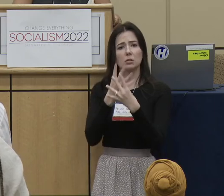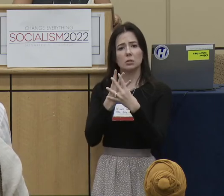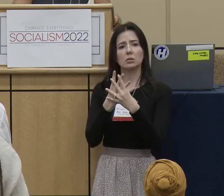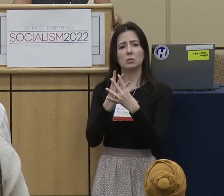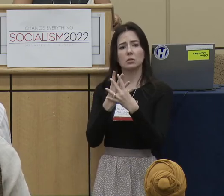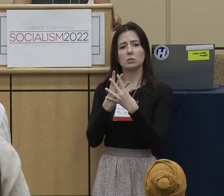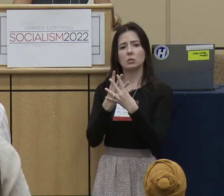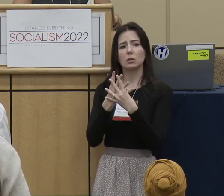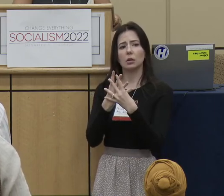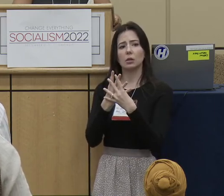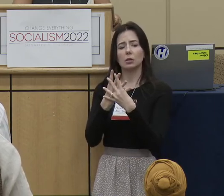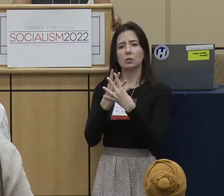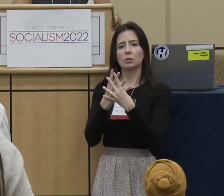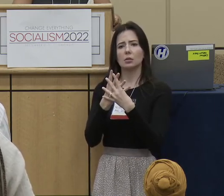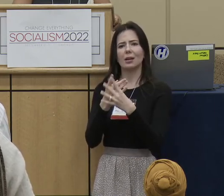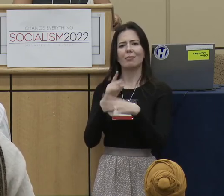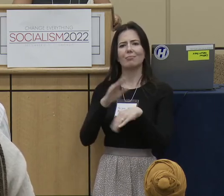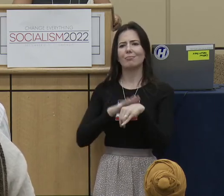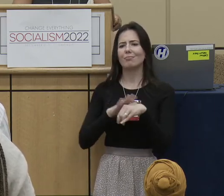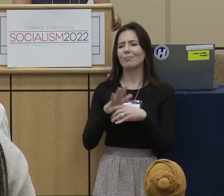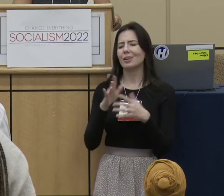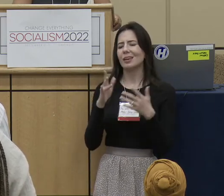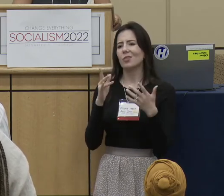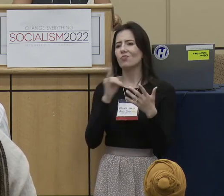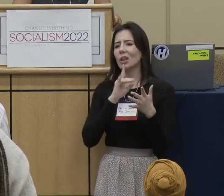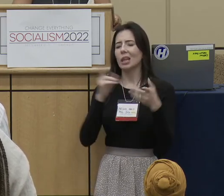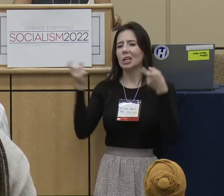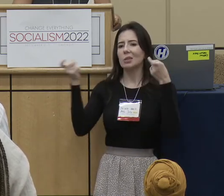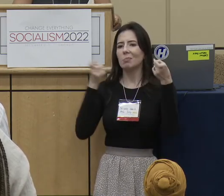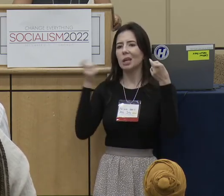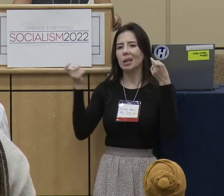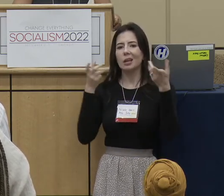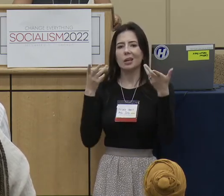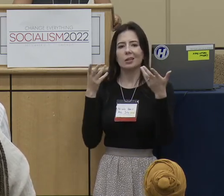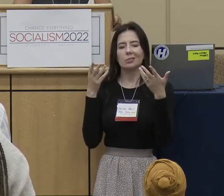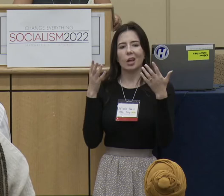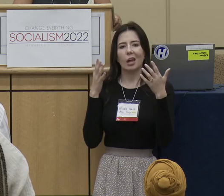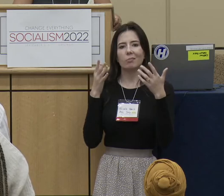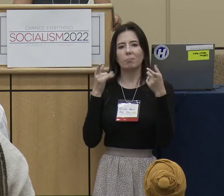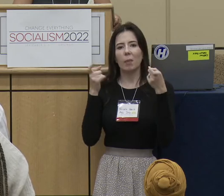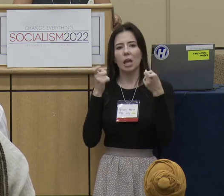are an educator inside of Illinois prisons